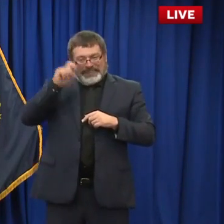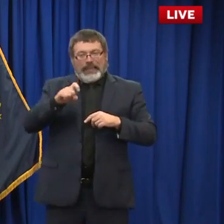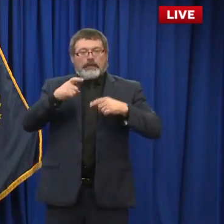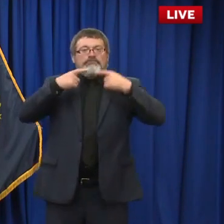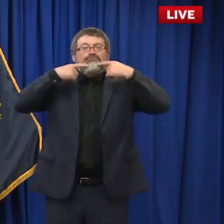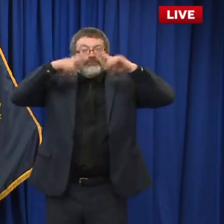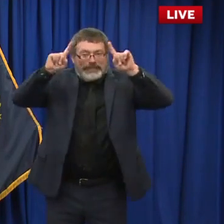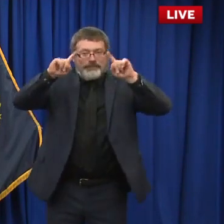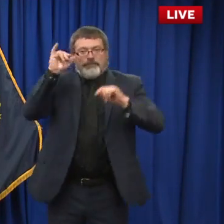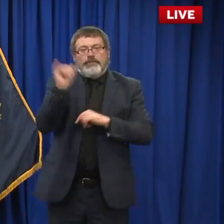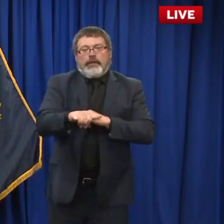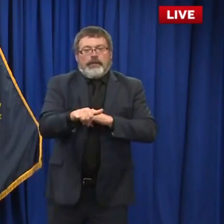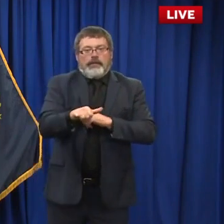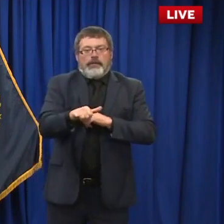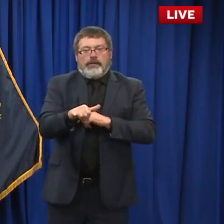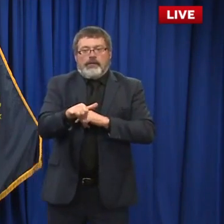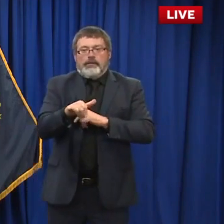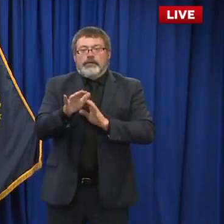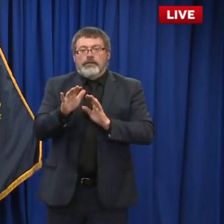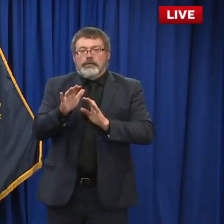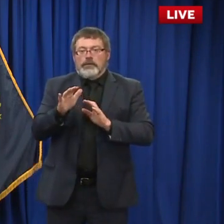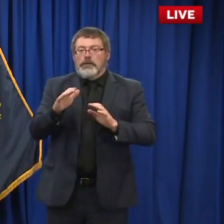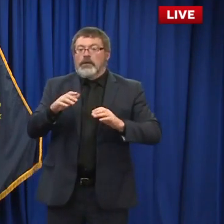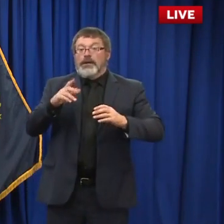WE GOT TO MAKE SURE THAT AGAIN IT'S SOMETHING THAT'S ACHIEVABLE.